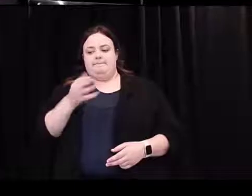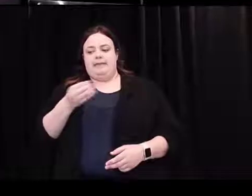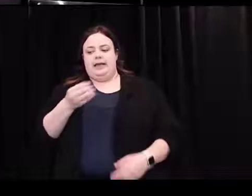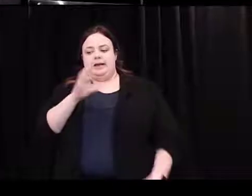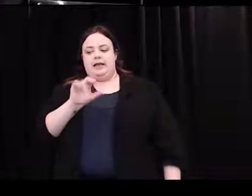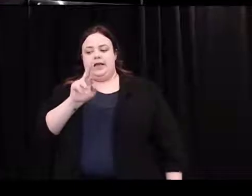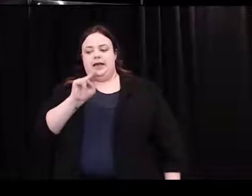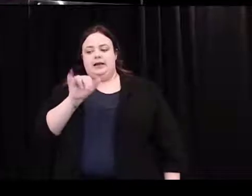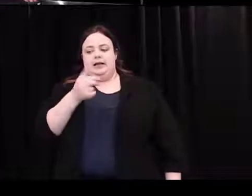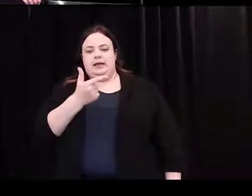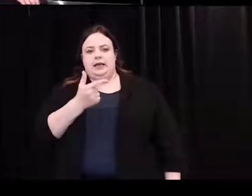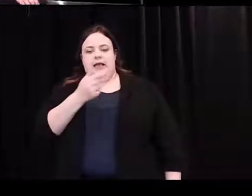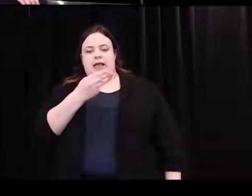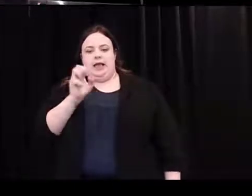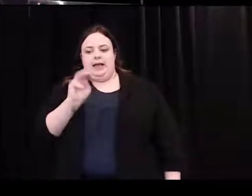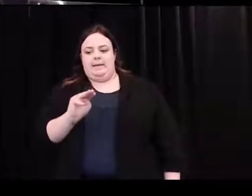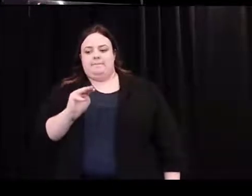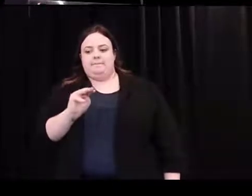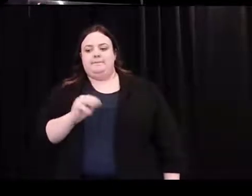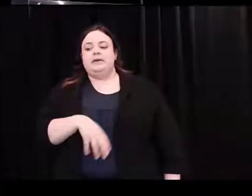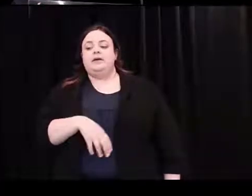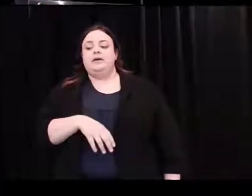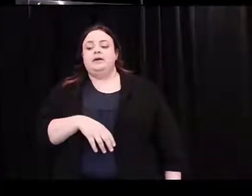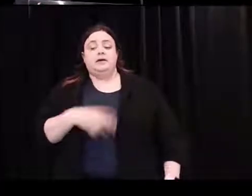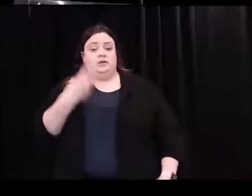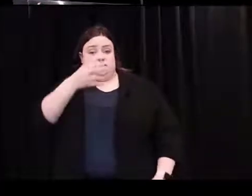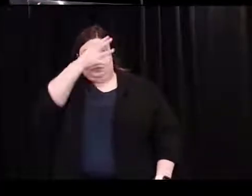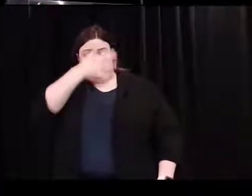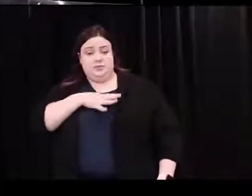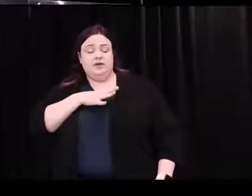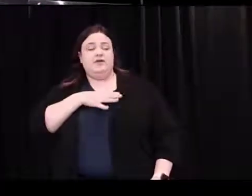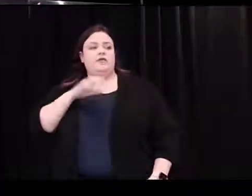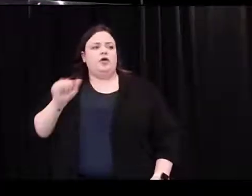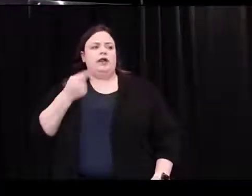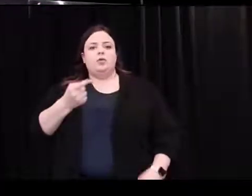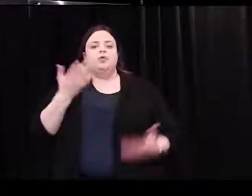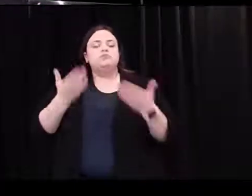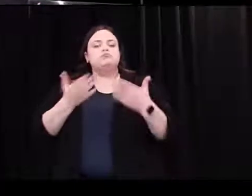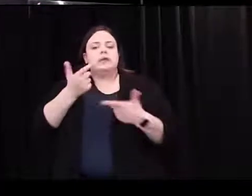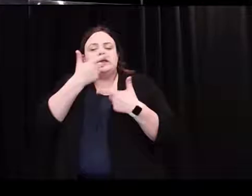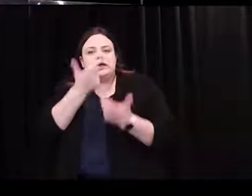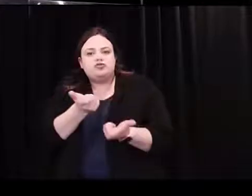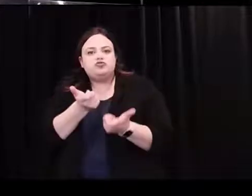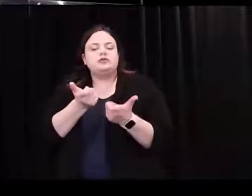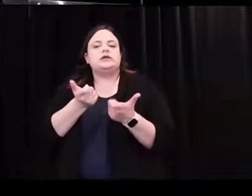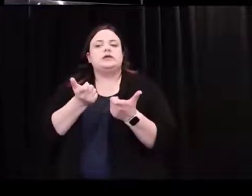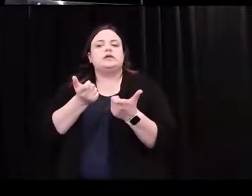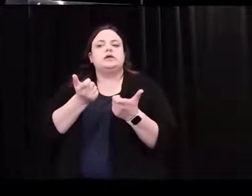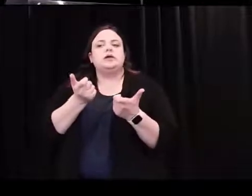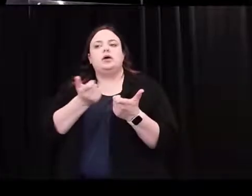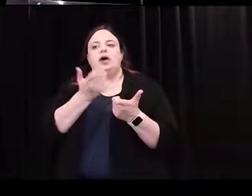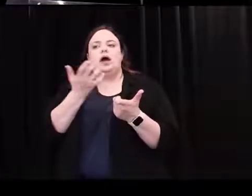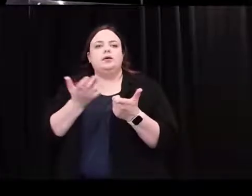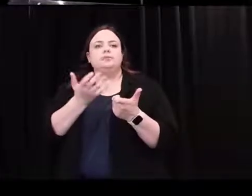like that. These guys Cunningham and Cunningham for anybody who's might be interested in agile